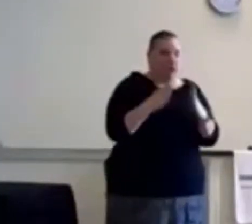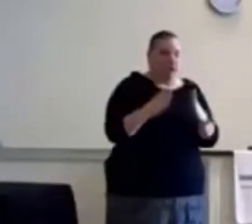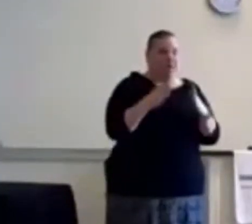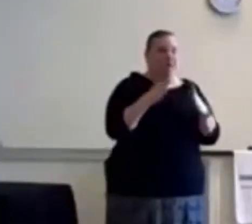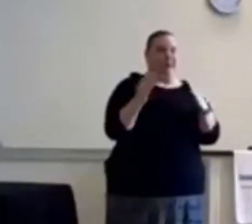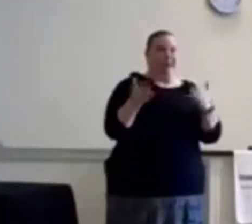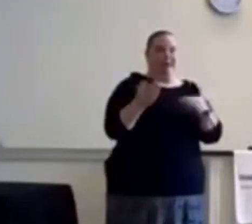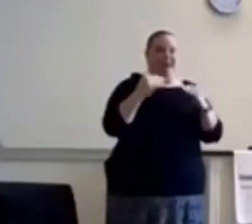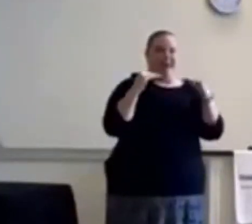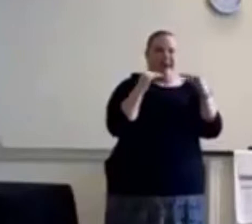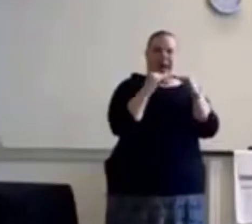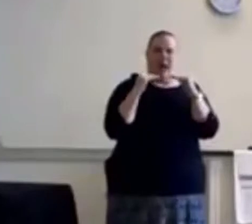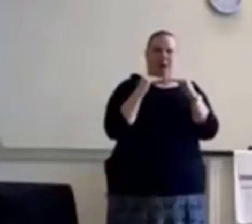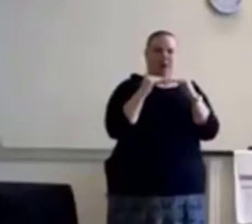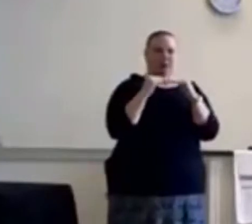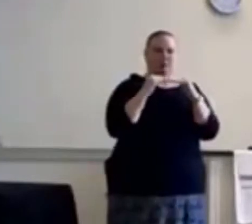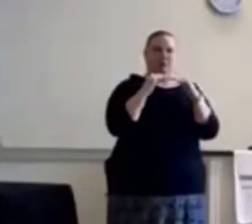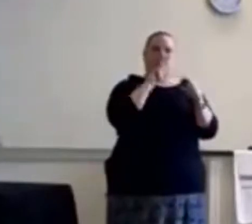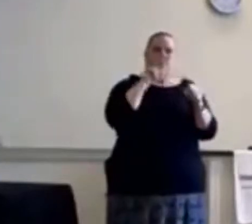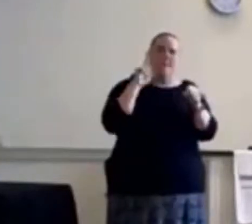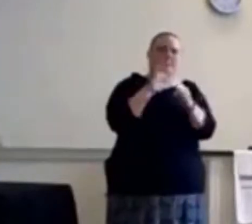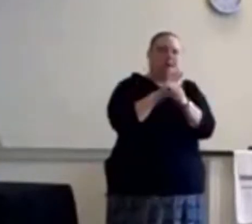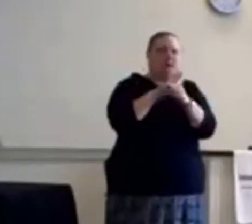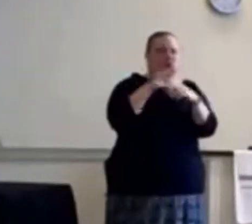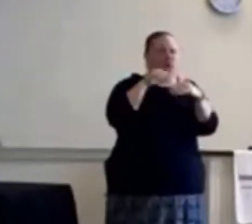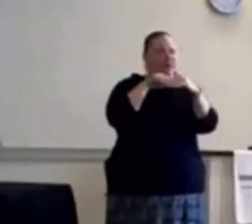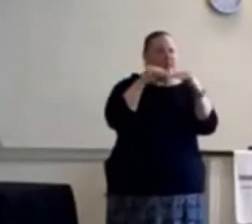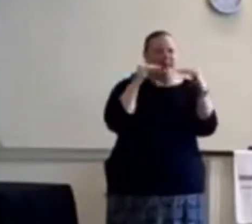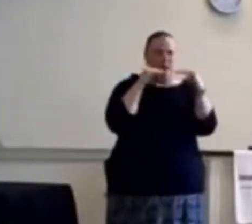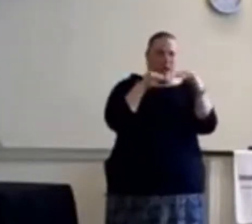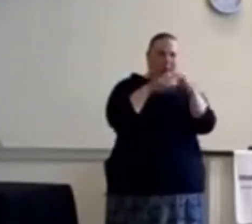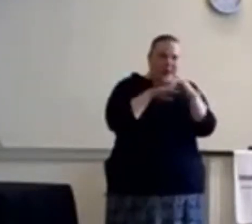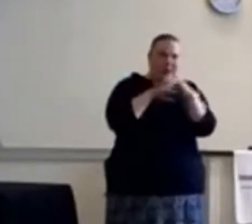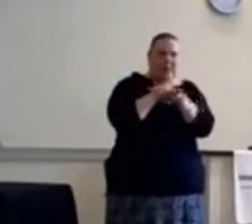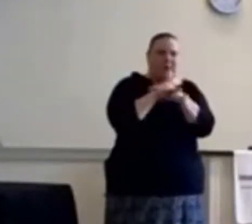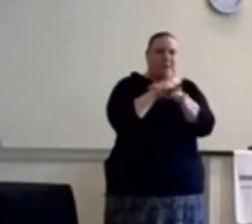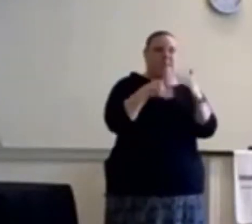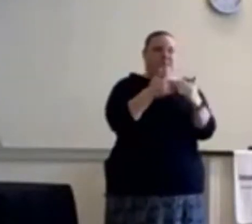equal access and whole community inclusion before during and after